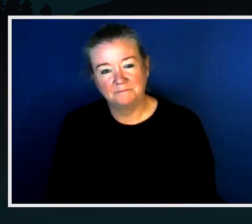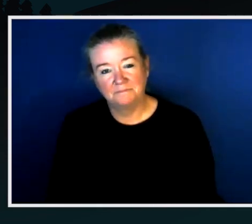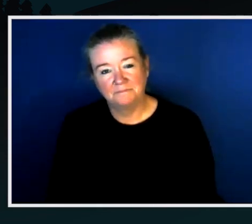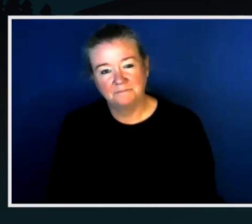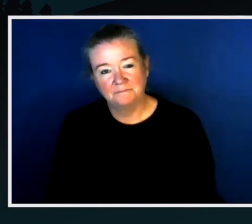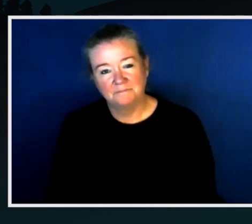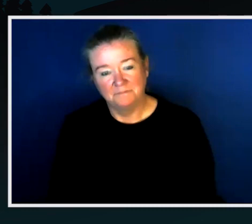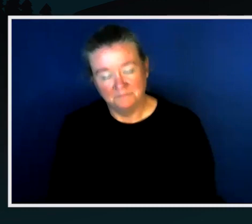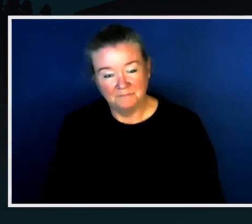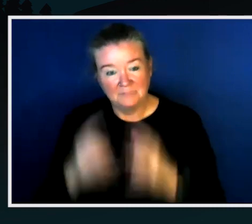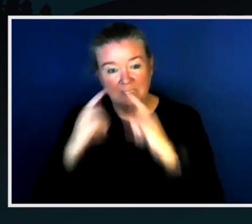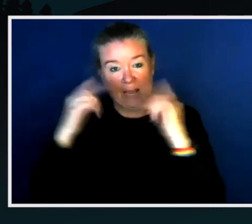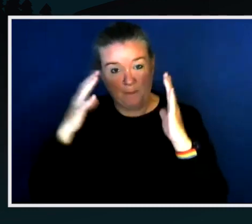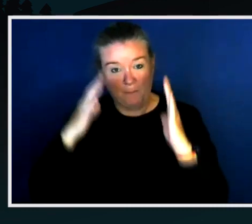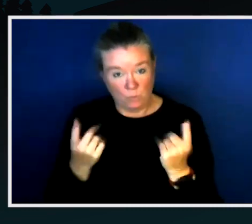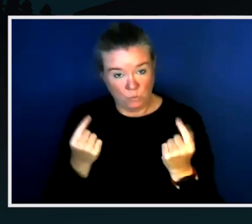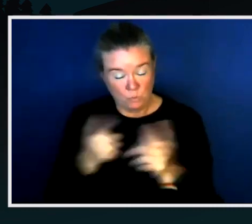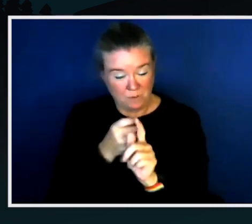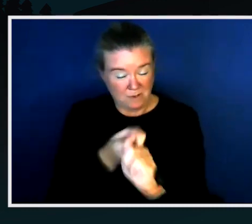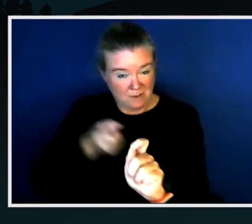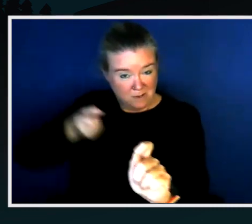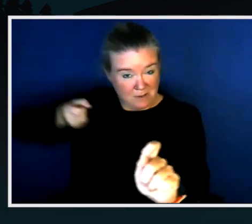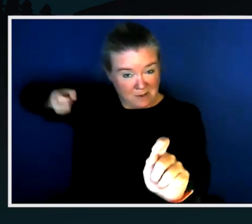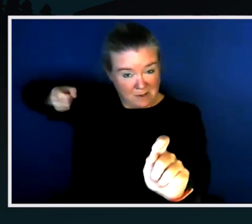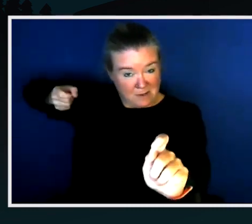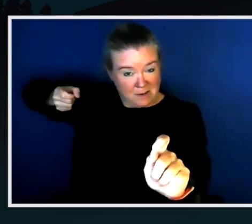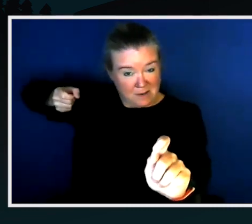Campers shoot their arrows and pull them out of the targets.